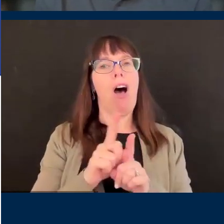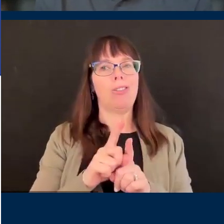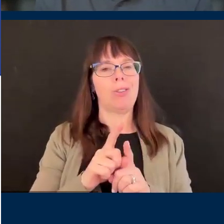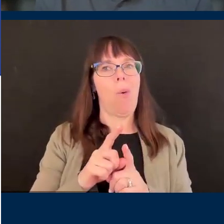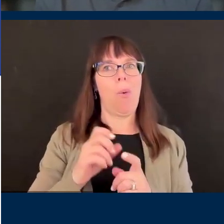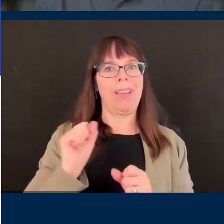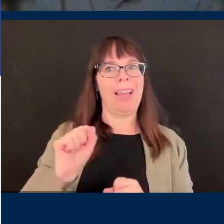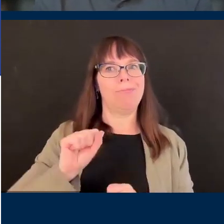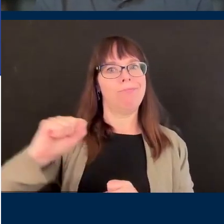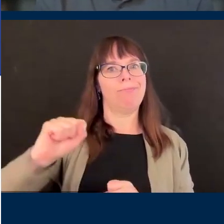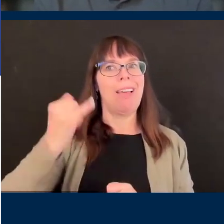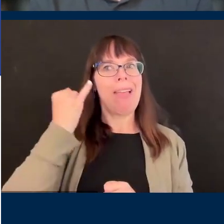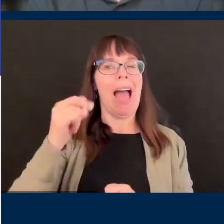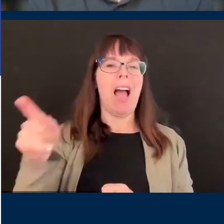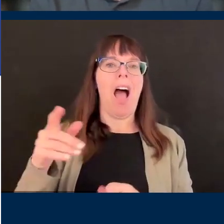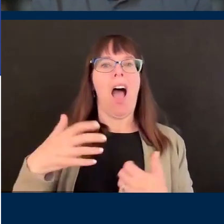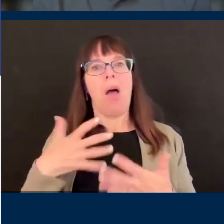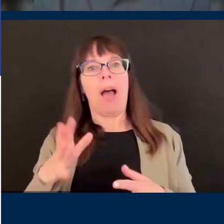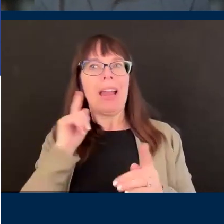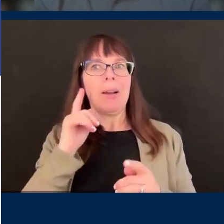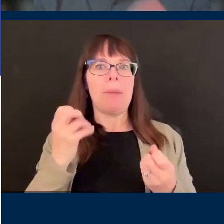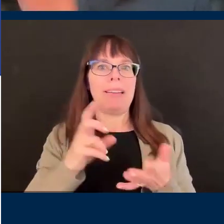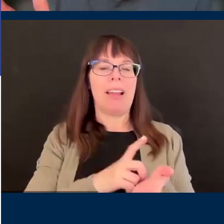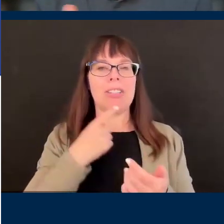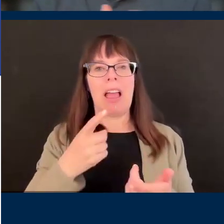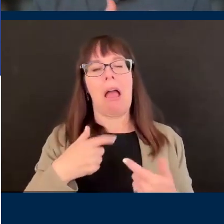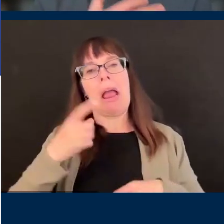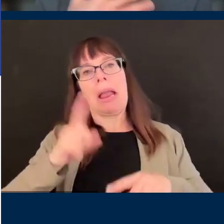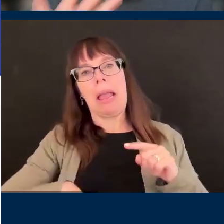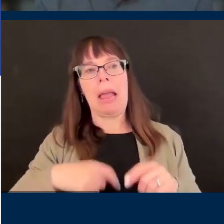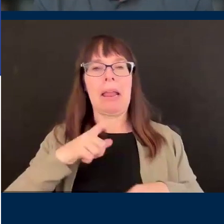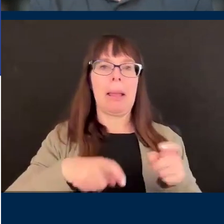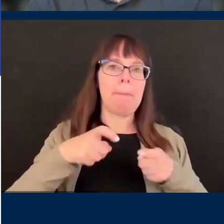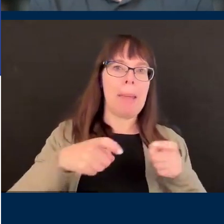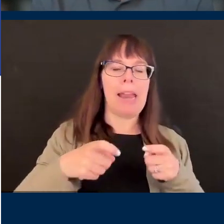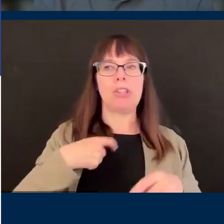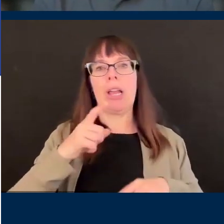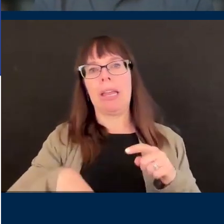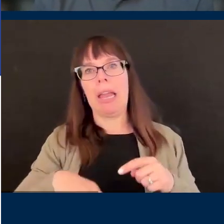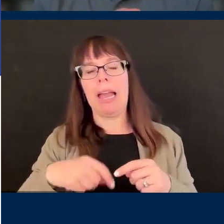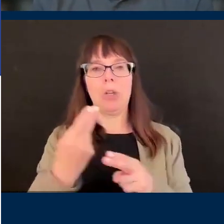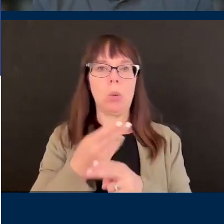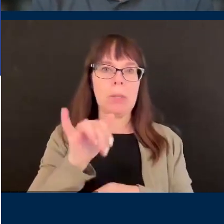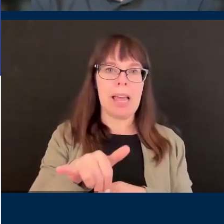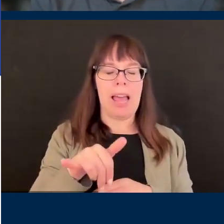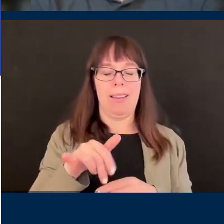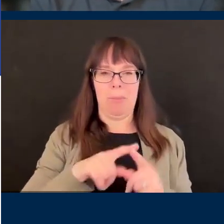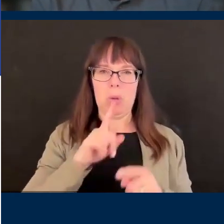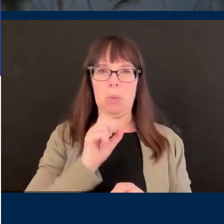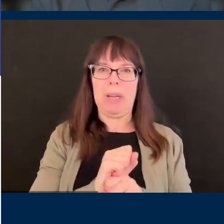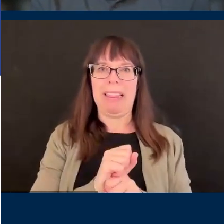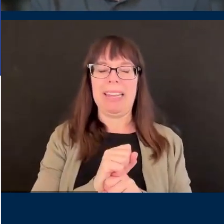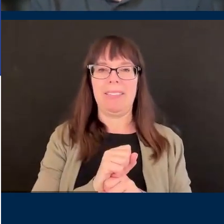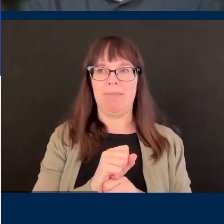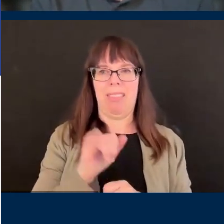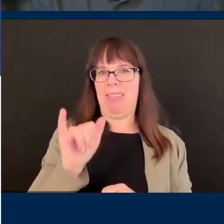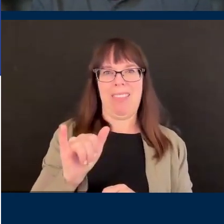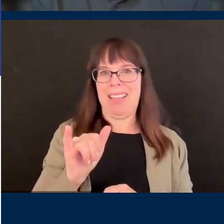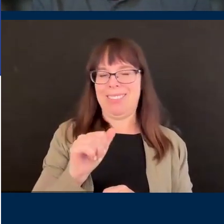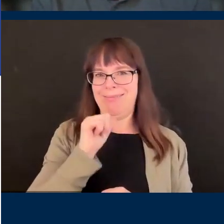on the argument that I hear from many doctors. I just can't manage it. I can't implement it. And the reality is is that that is not necessarily true.